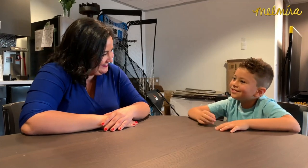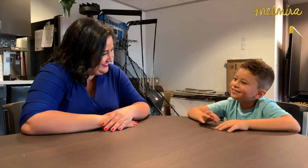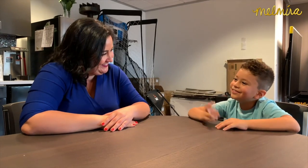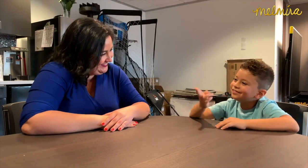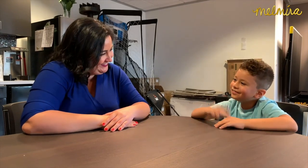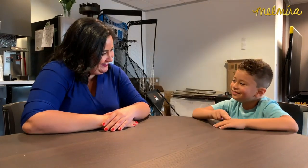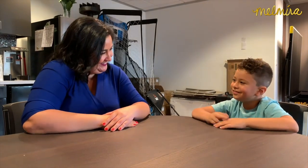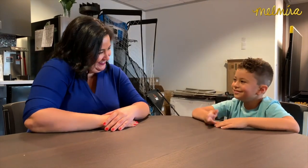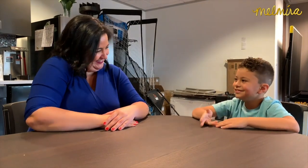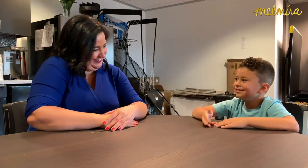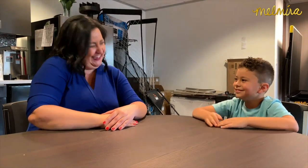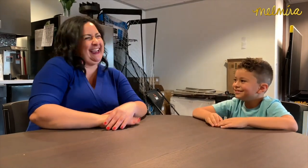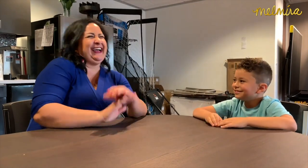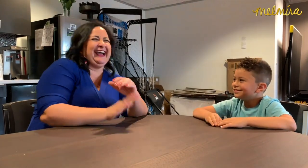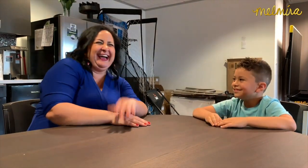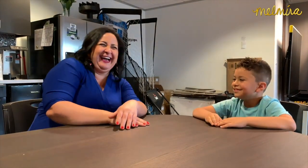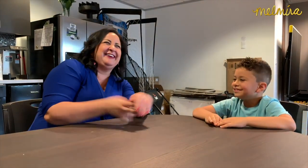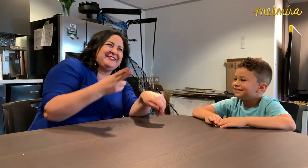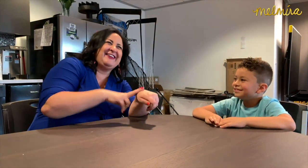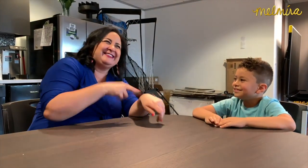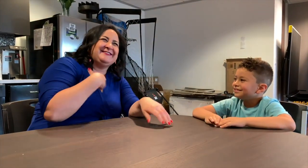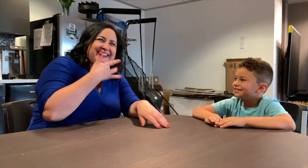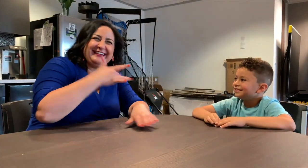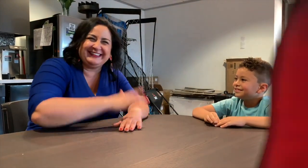Of course. Of course I'm so lucky!